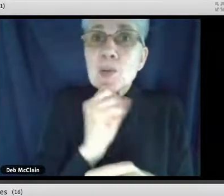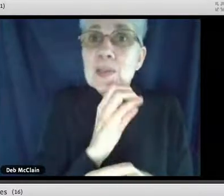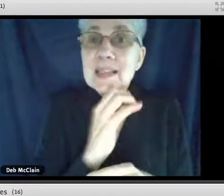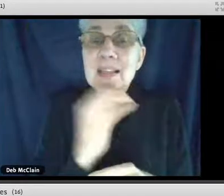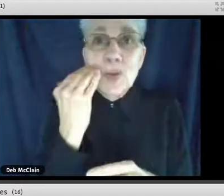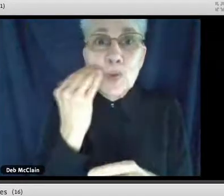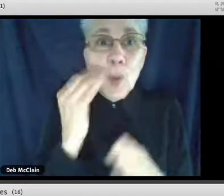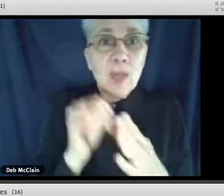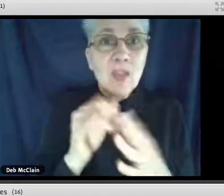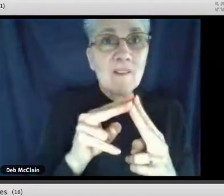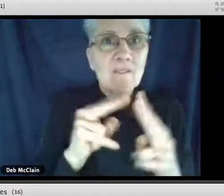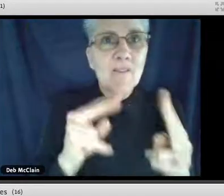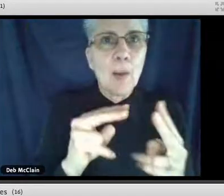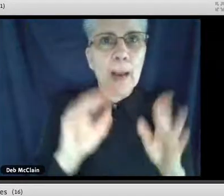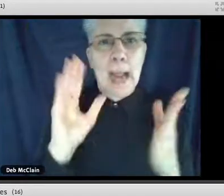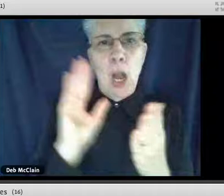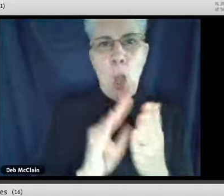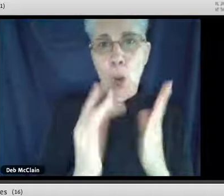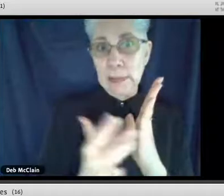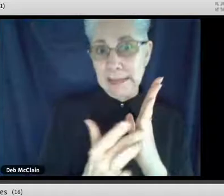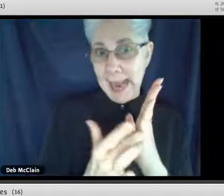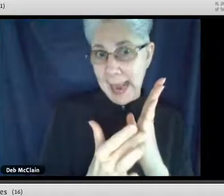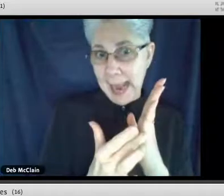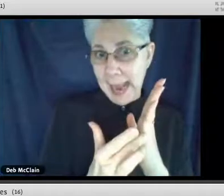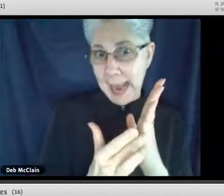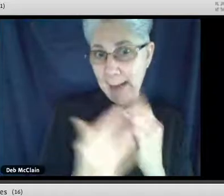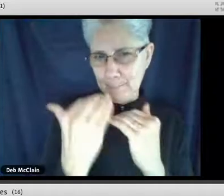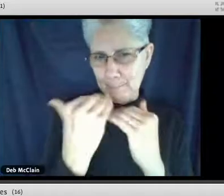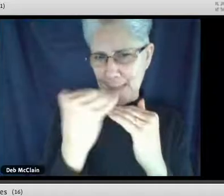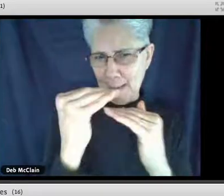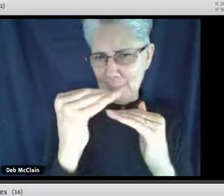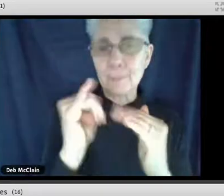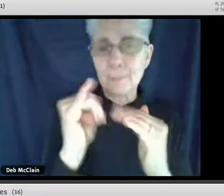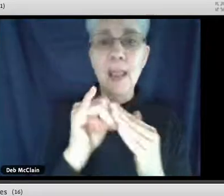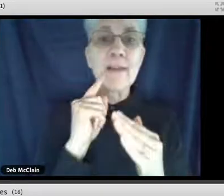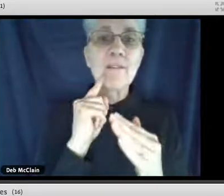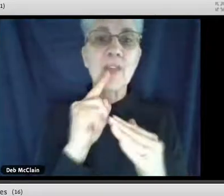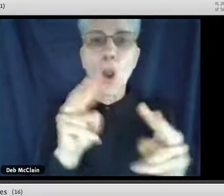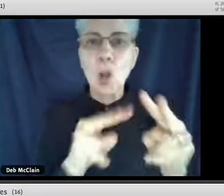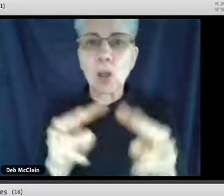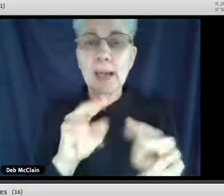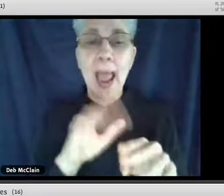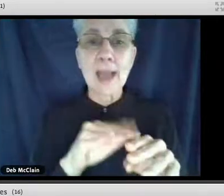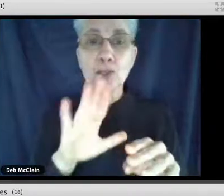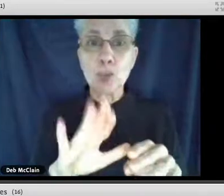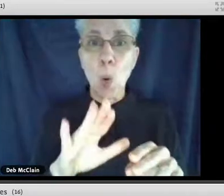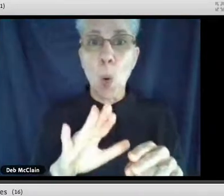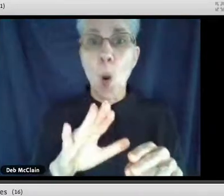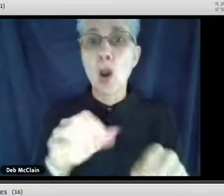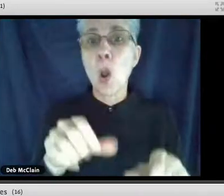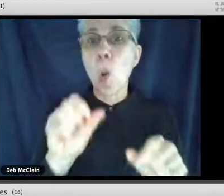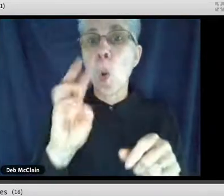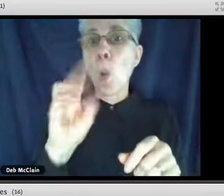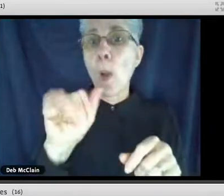that they're very low-tech-y, if you know they're primarily looking at your site on a desktop, maybe this is not necessarily true,